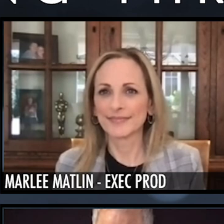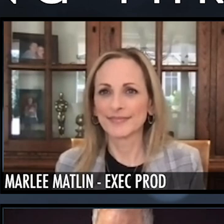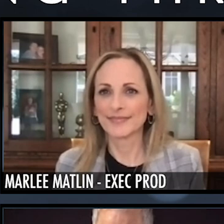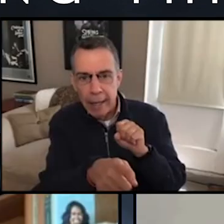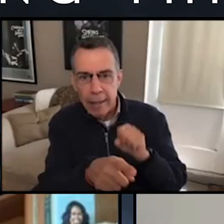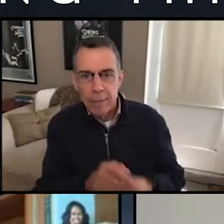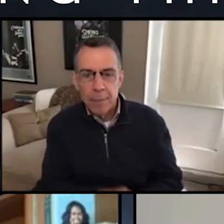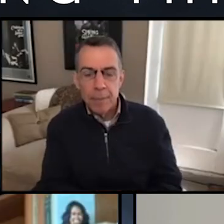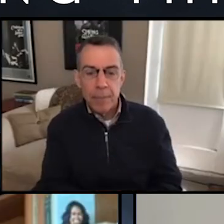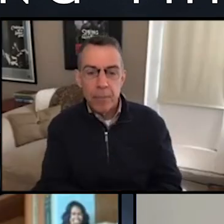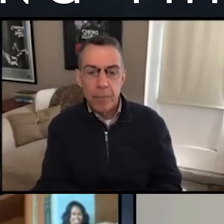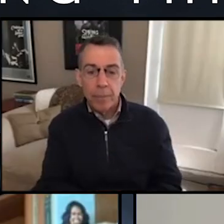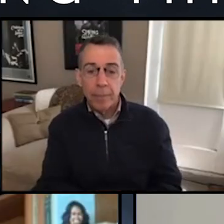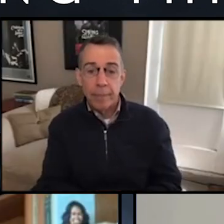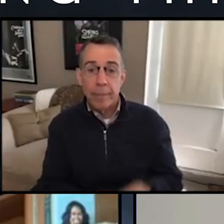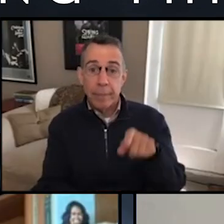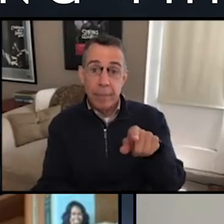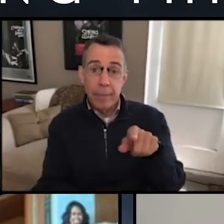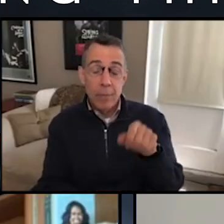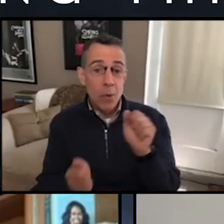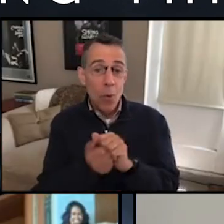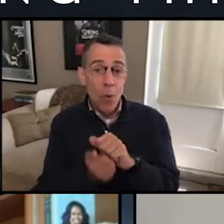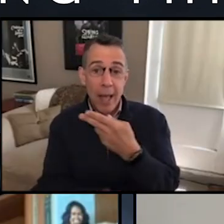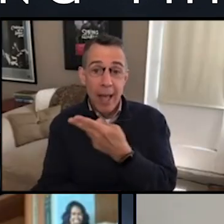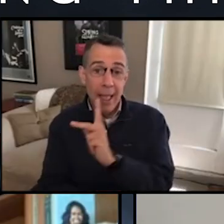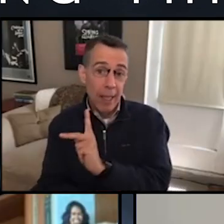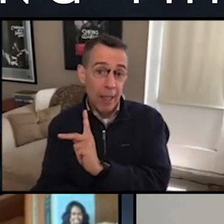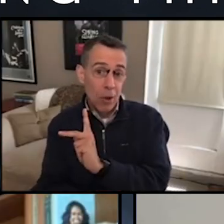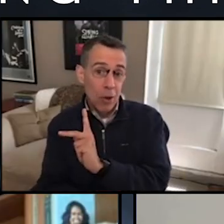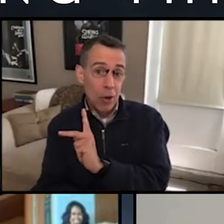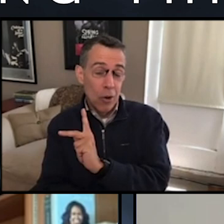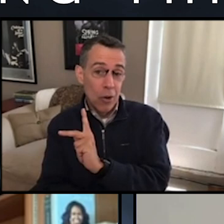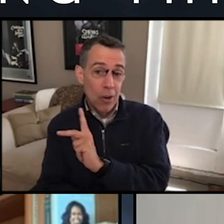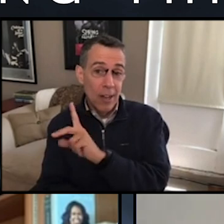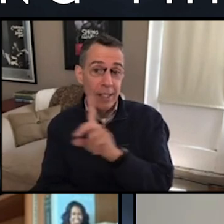Steven: Well, with the help of the Helen Keller and Doug already prepping me